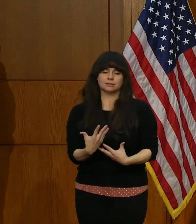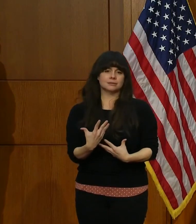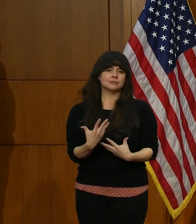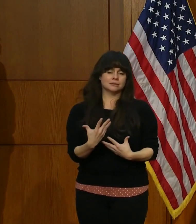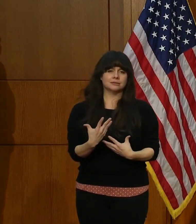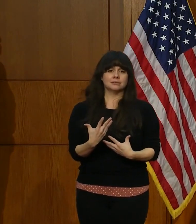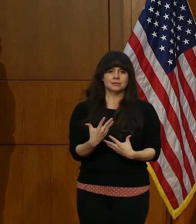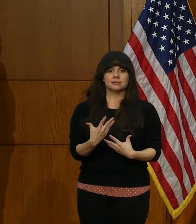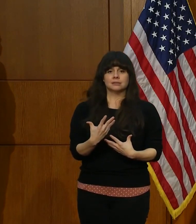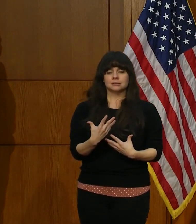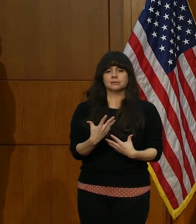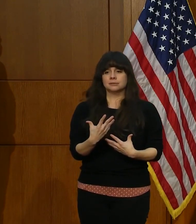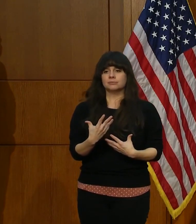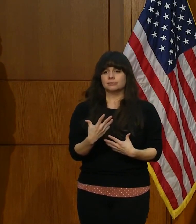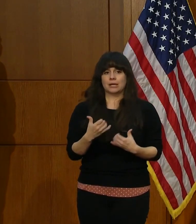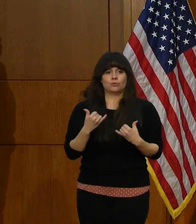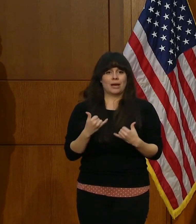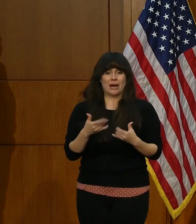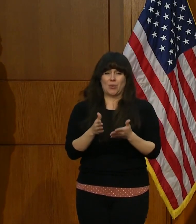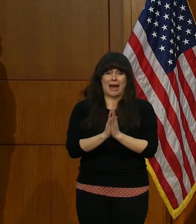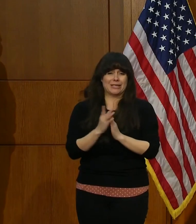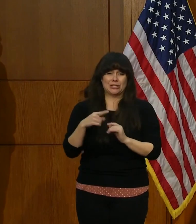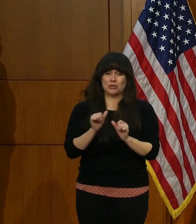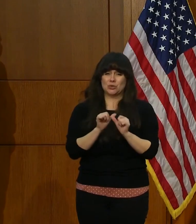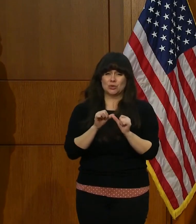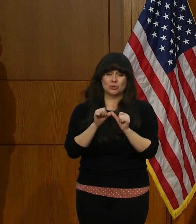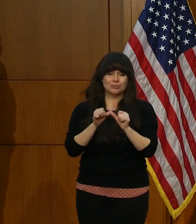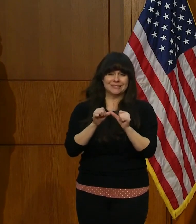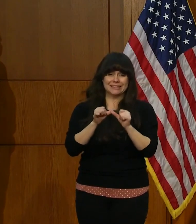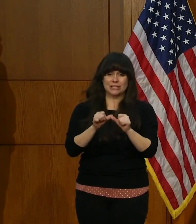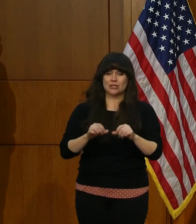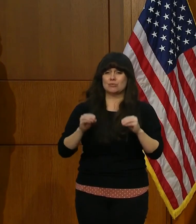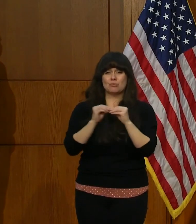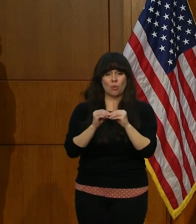EXHAUSTED. AND YOU'RE OUT OF